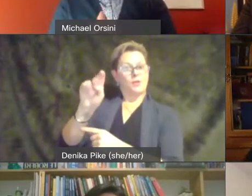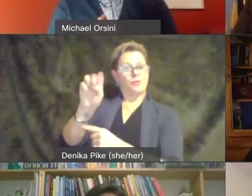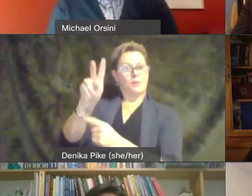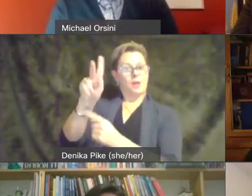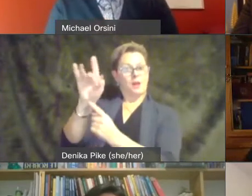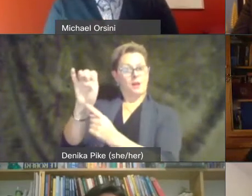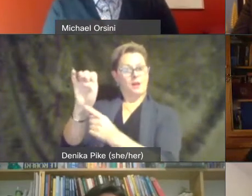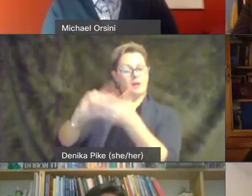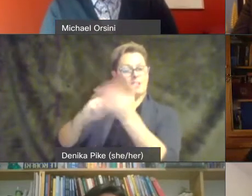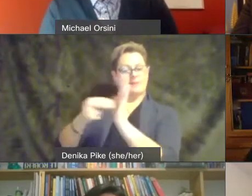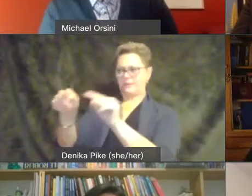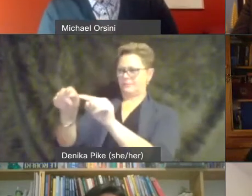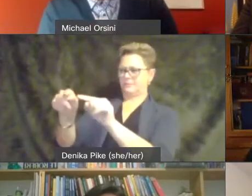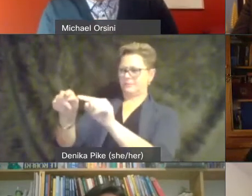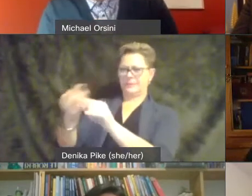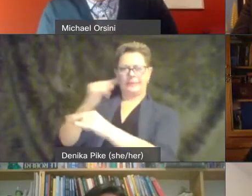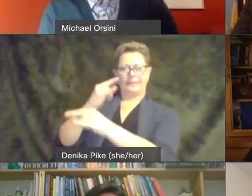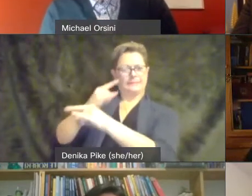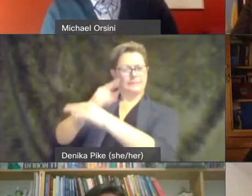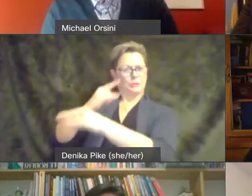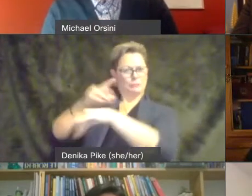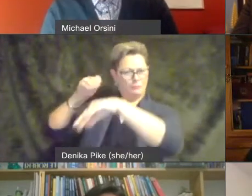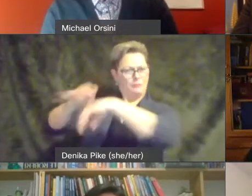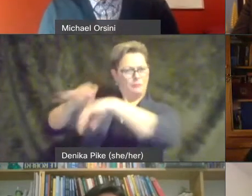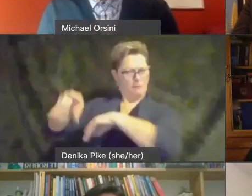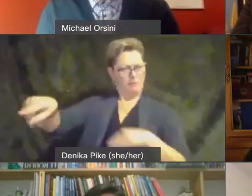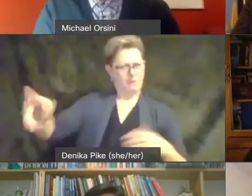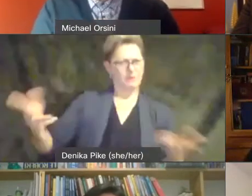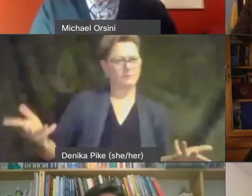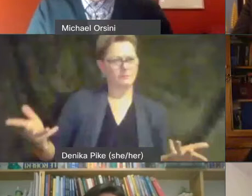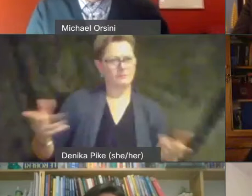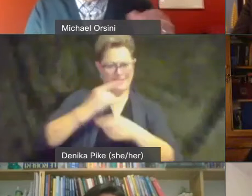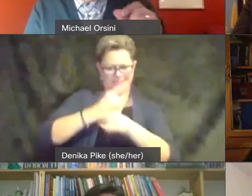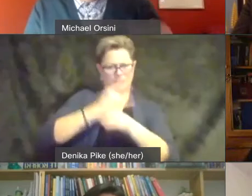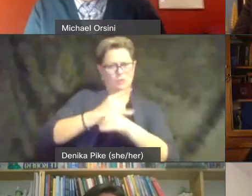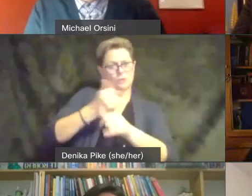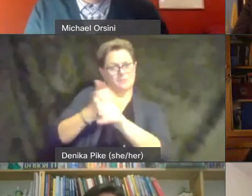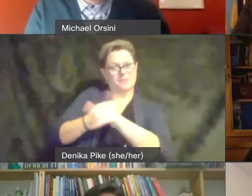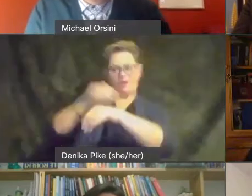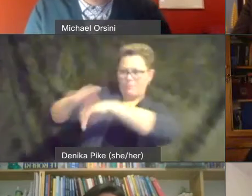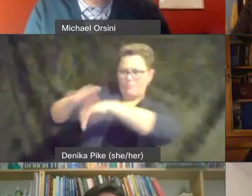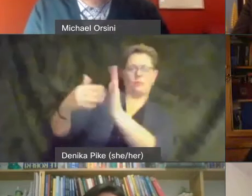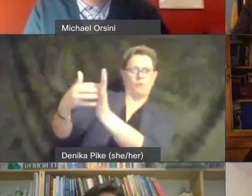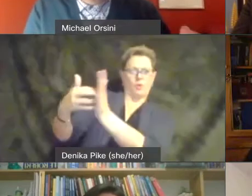Institutions make people vulnerable institutions, vulnerable people. They're not naturally vulnerable.